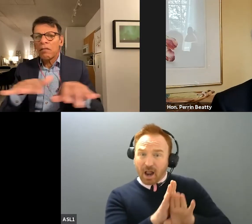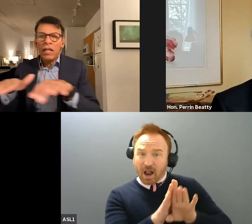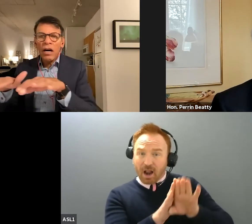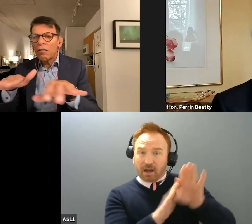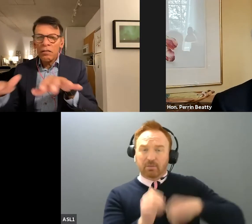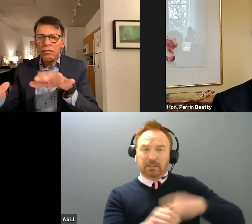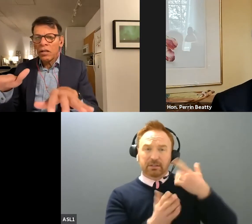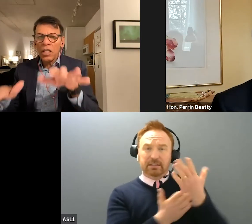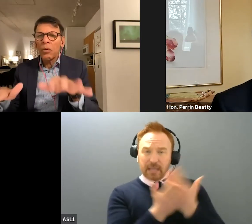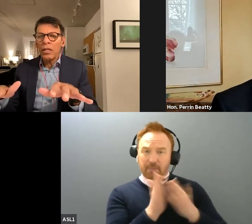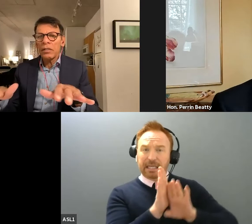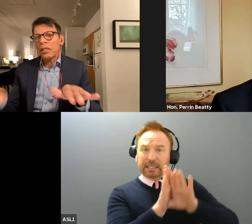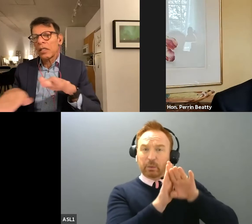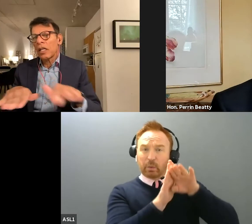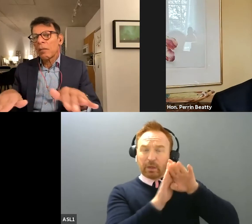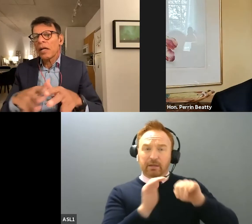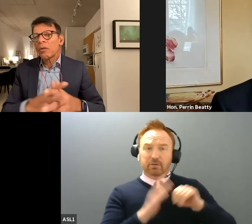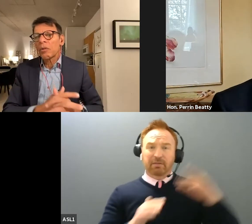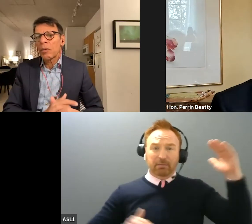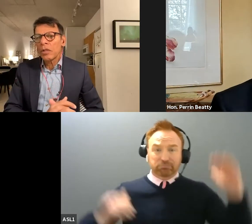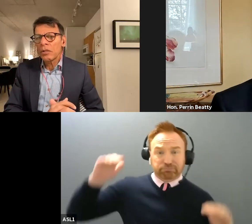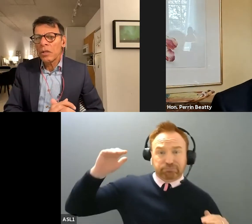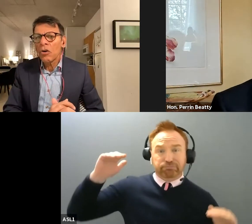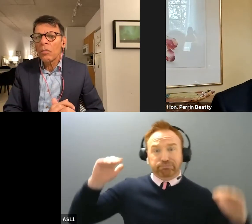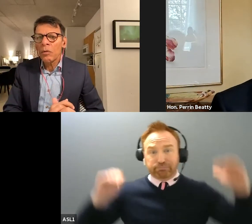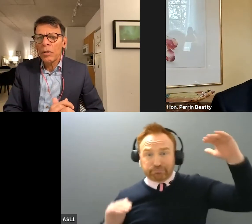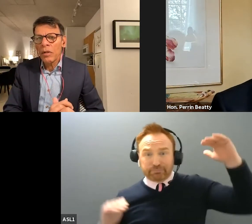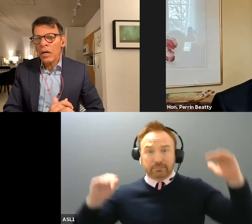leveling off of the unequalness. And is it getting back to what we would consider normal, where people are